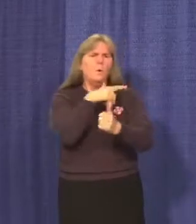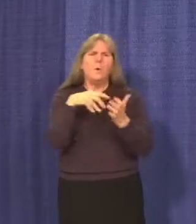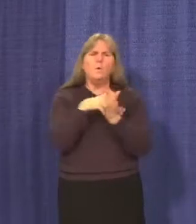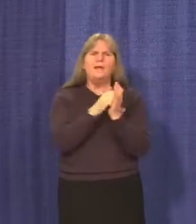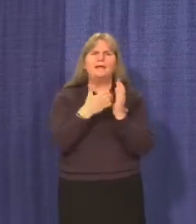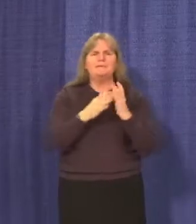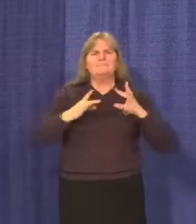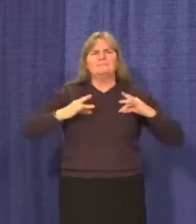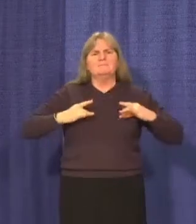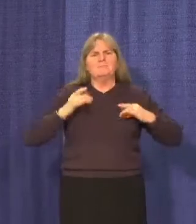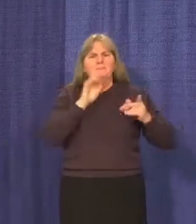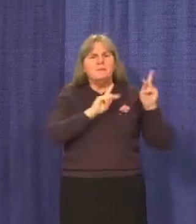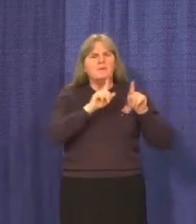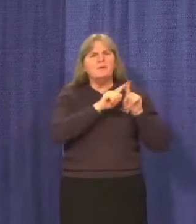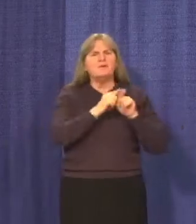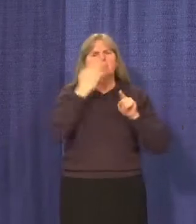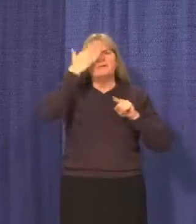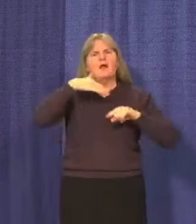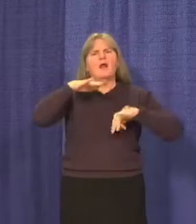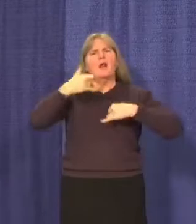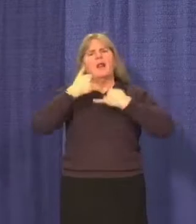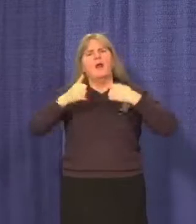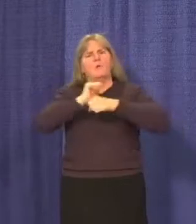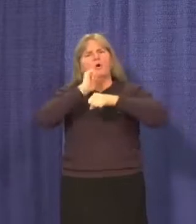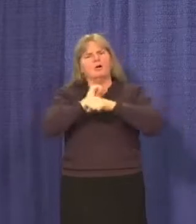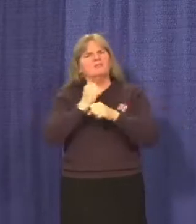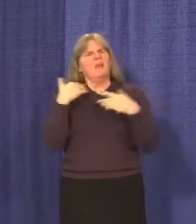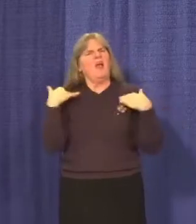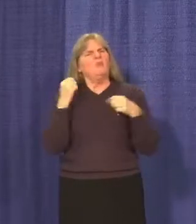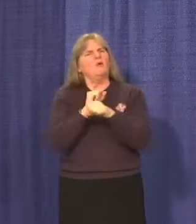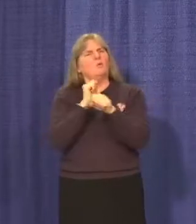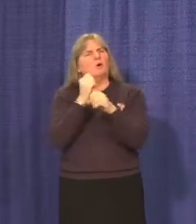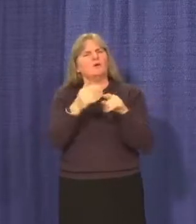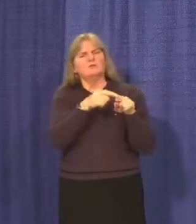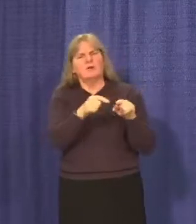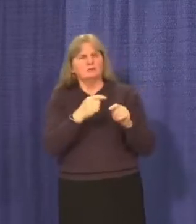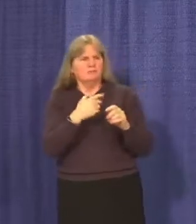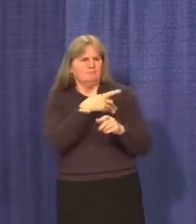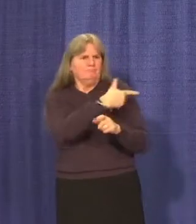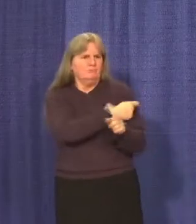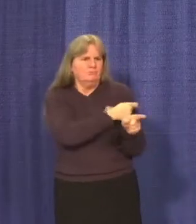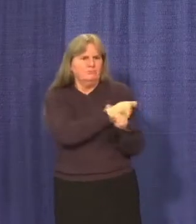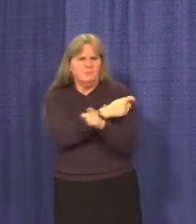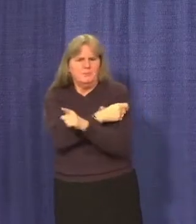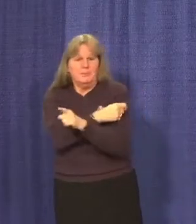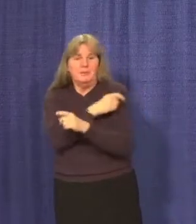Yukon's most vulnerable populations and also front-line workers. At the end of the date